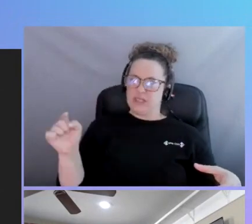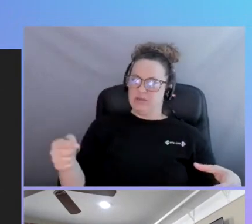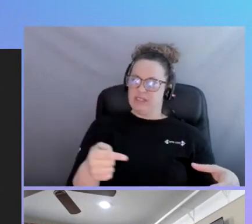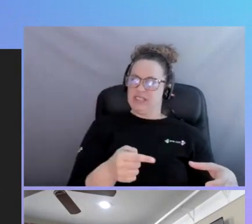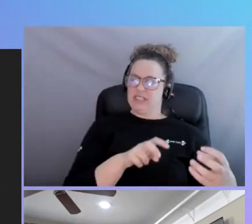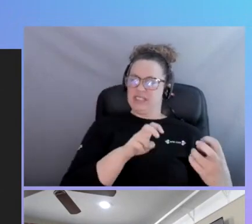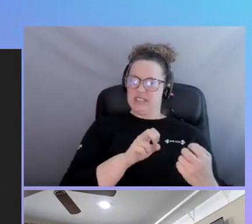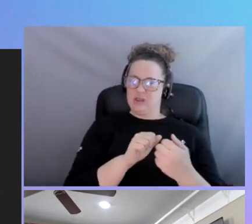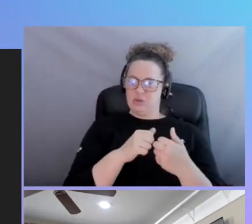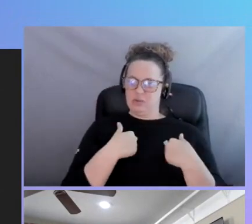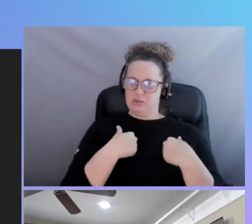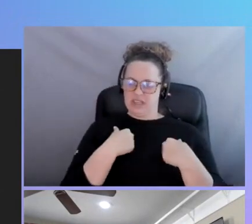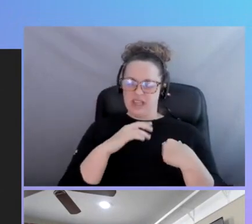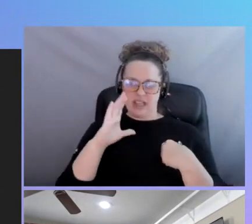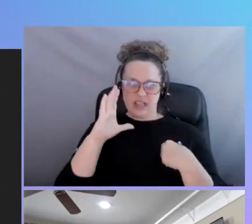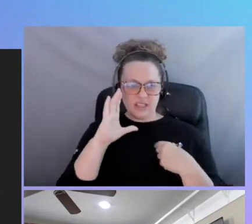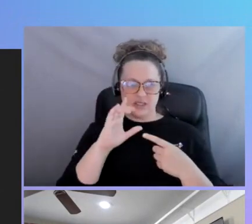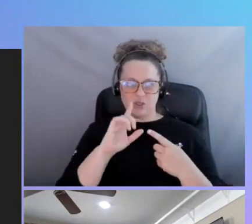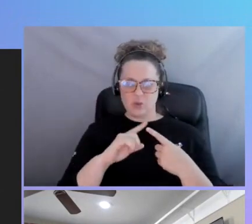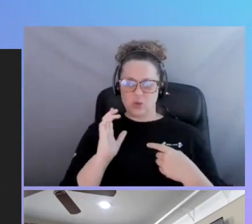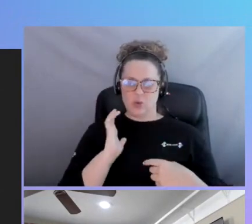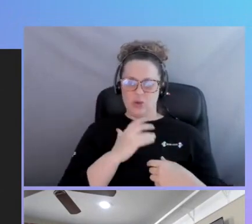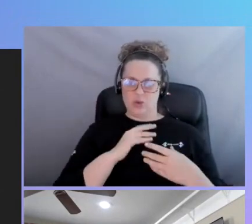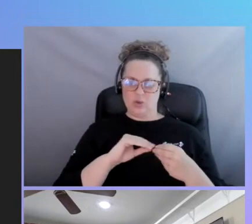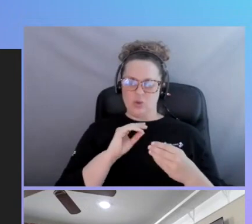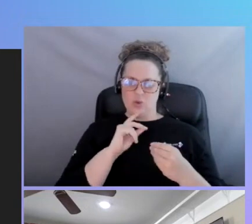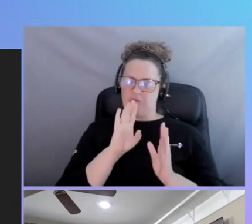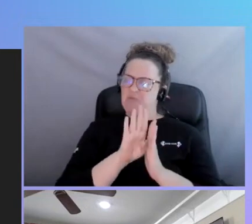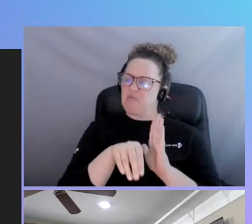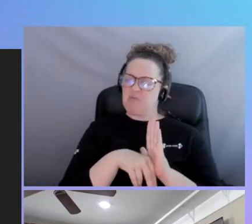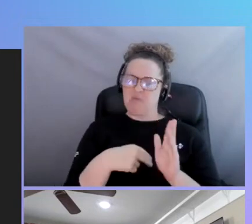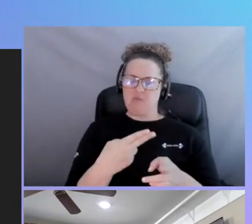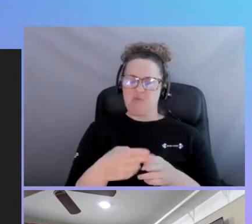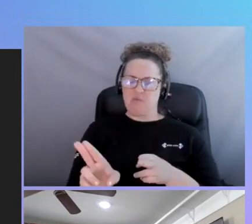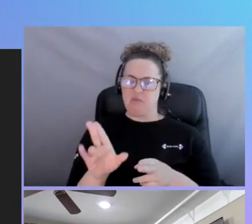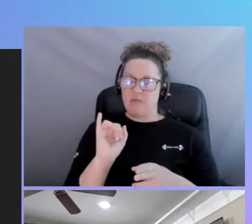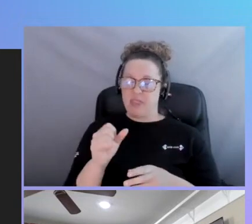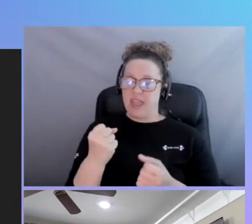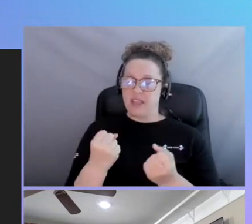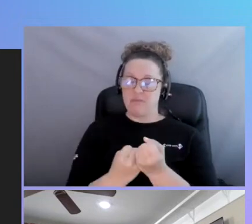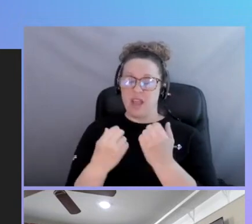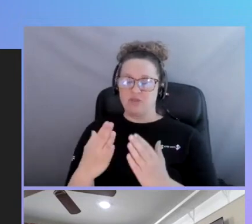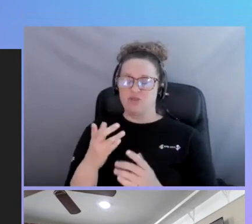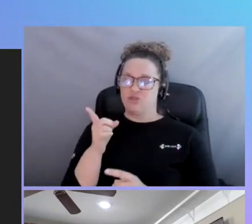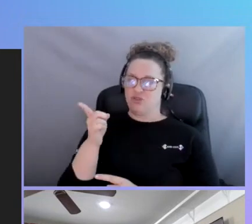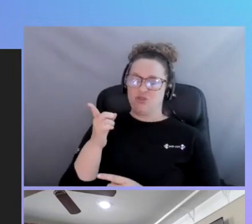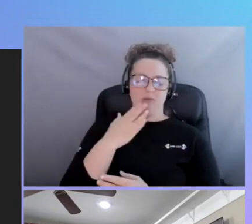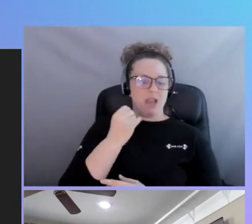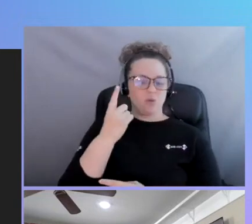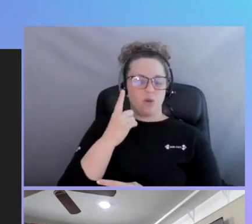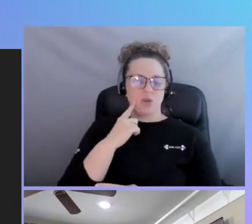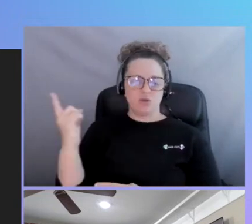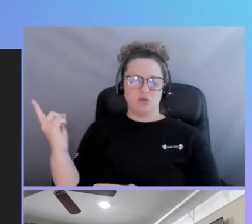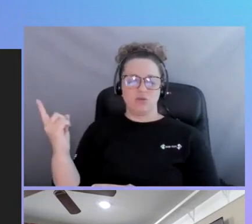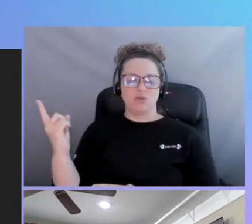willing to sit down with me to listen to our story for 30 minutes? Is that sponsor is going to be the best one to open